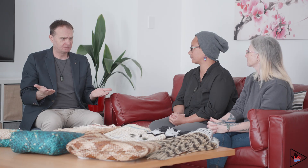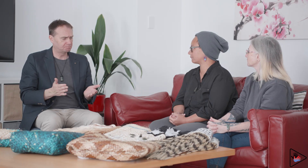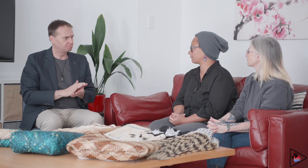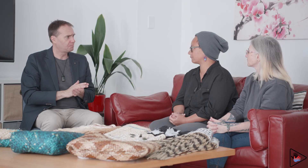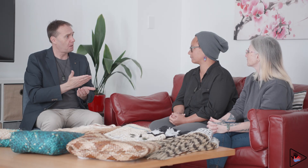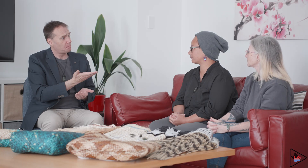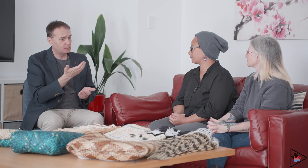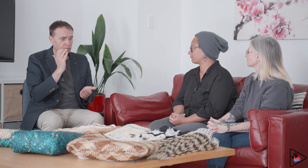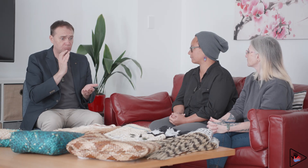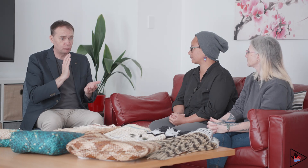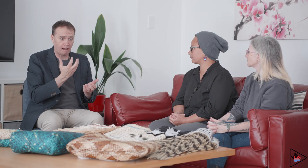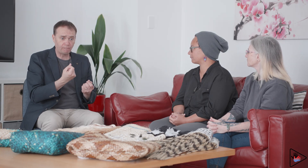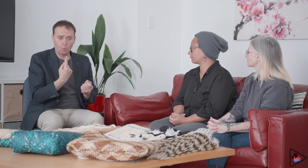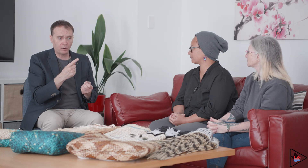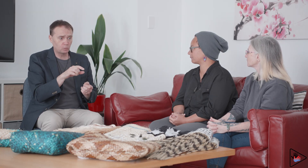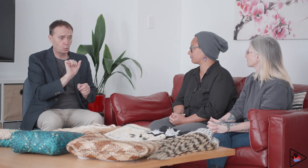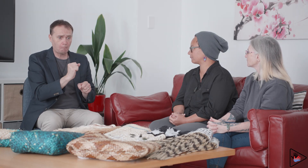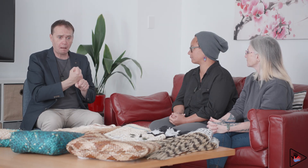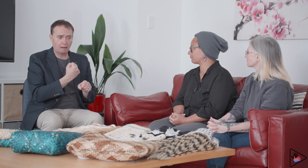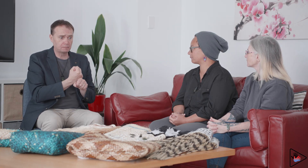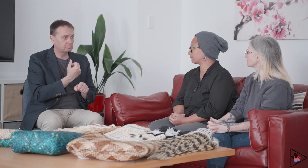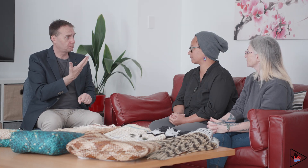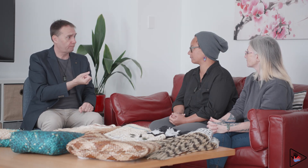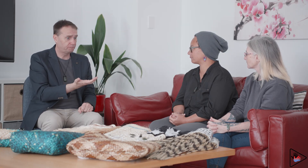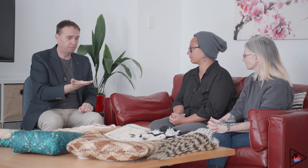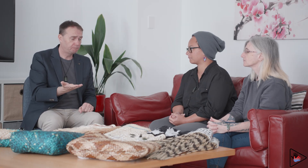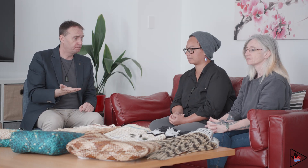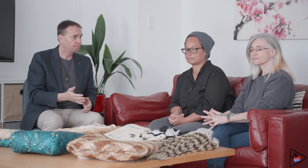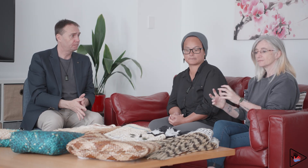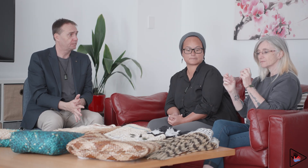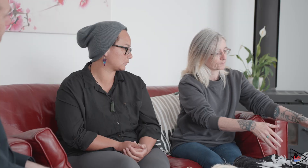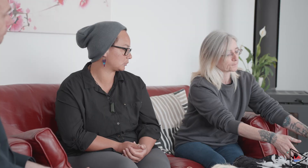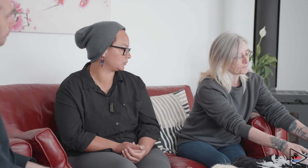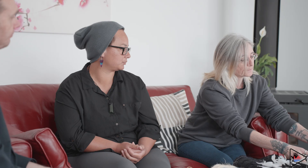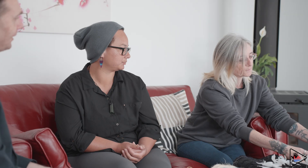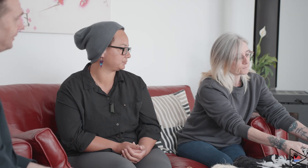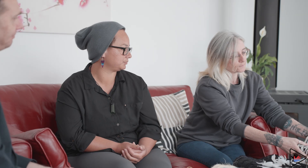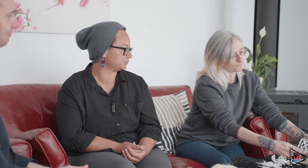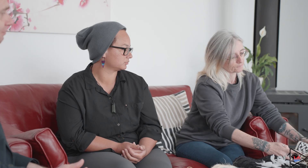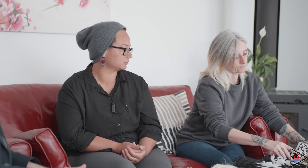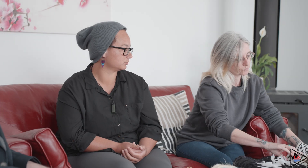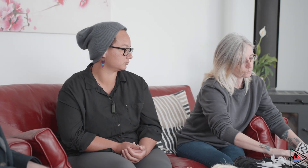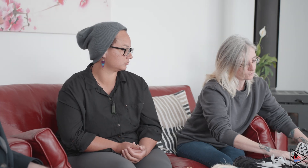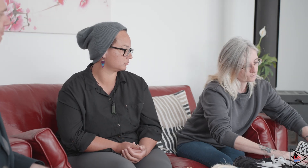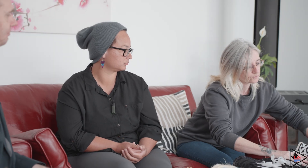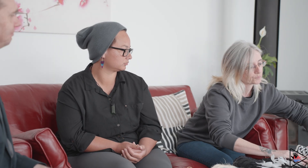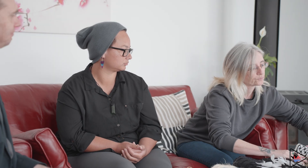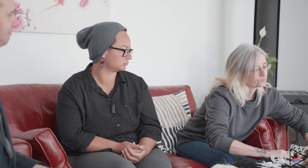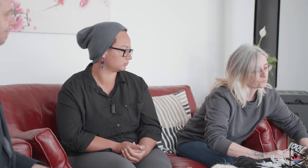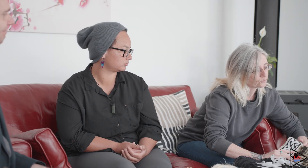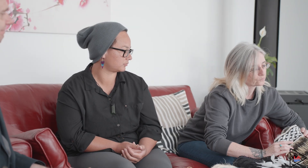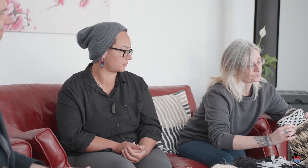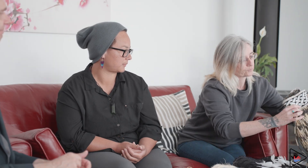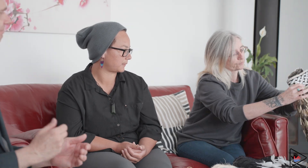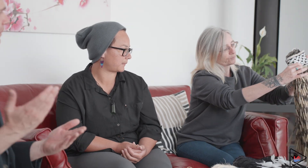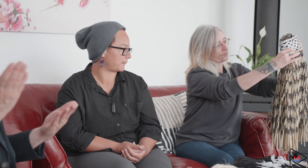Cheree, perhaps you'd like to start. Is there something here that you'd like to share with us?